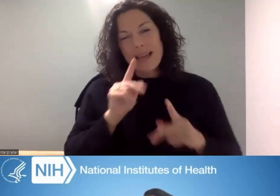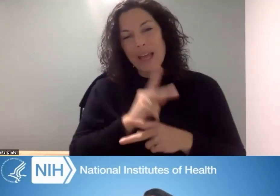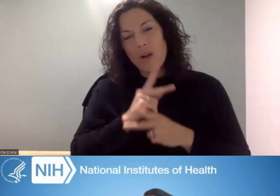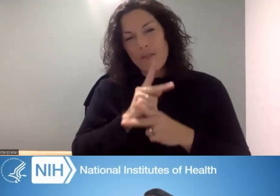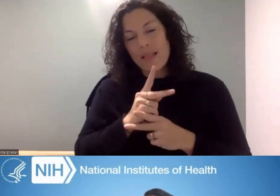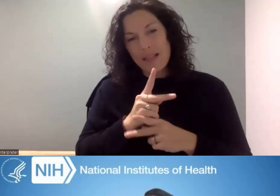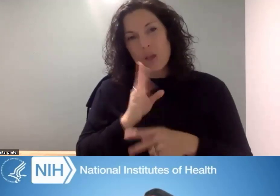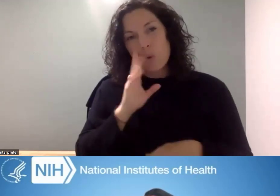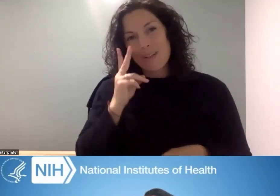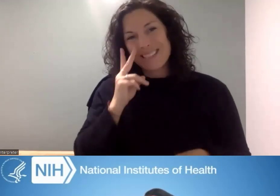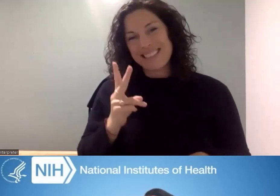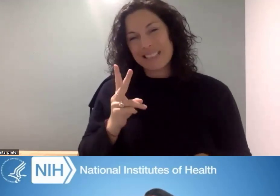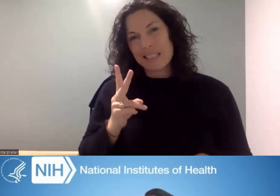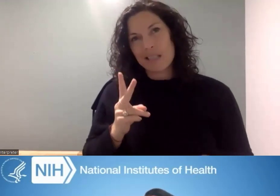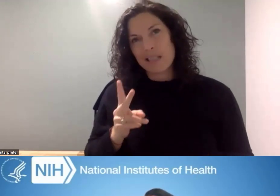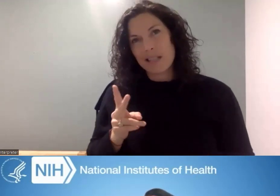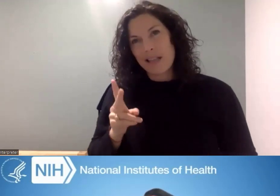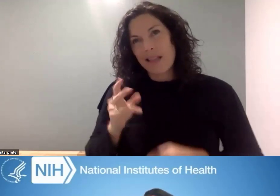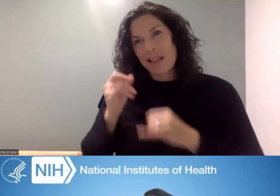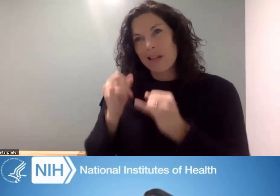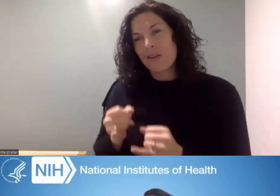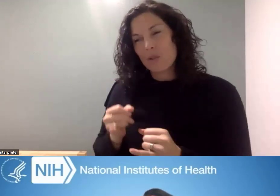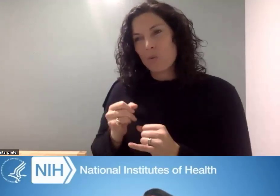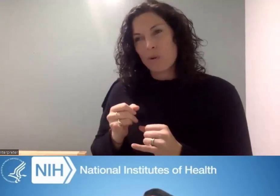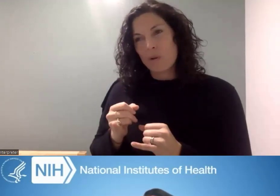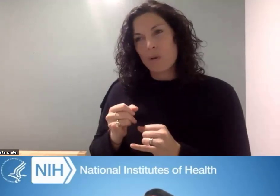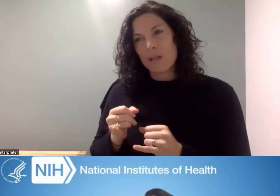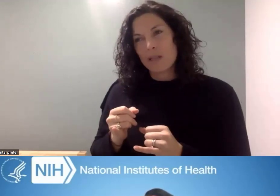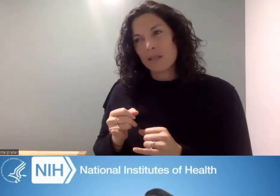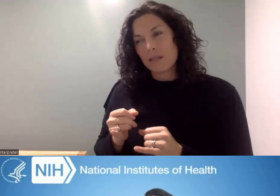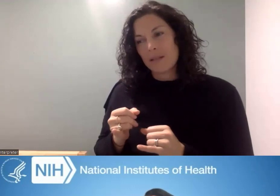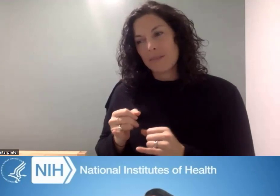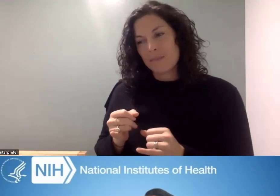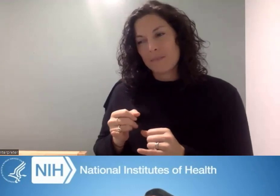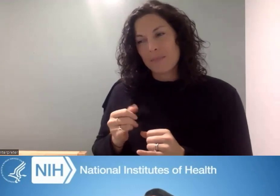you would see that the individual was ... had, I think ...